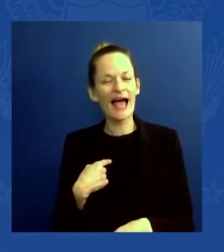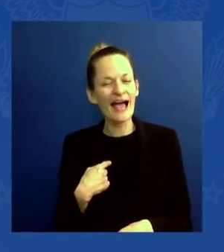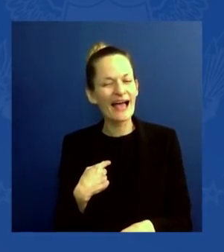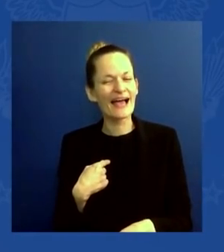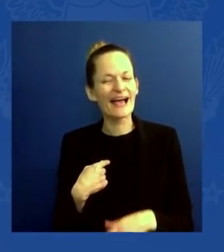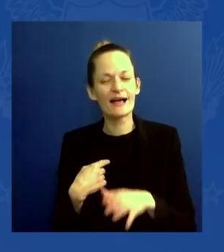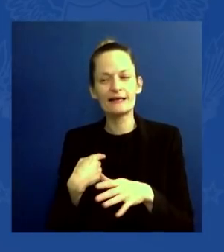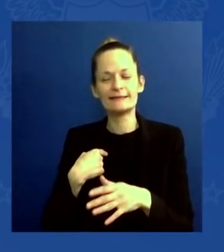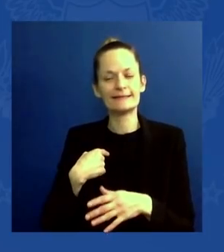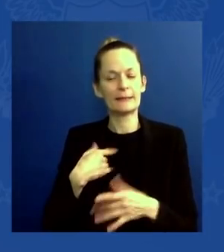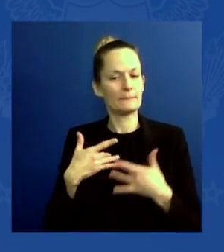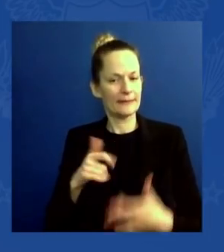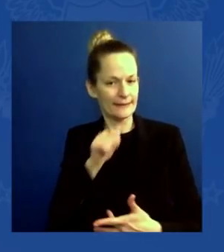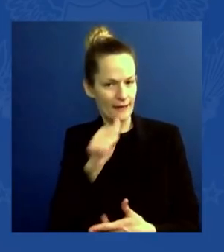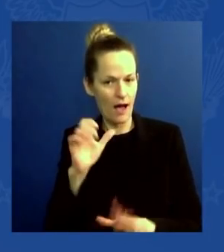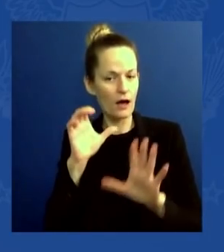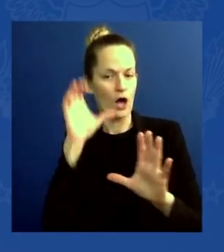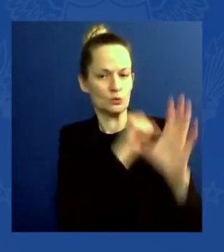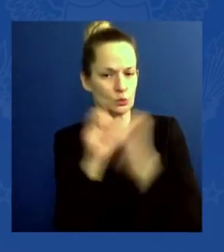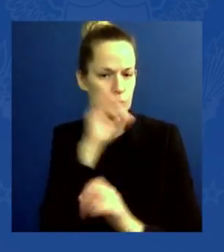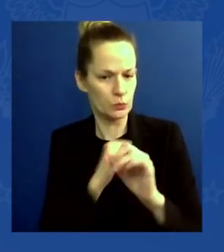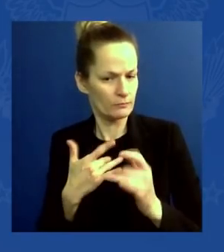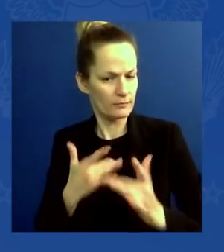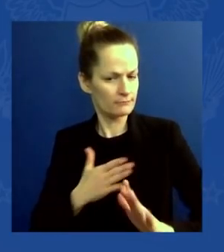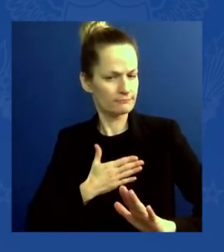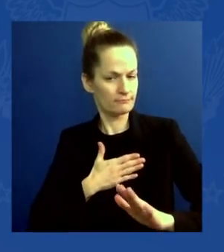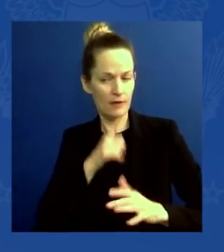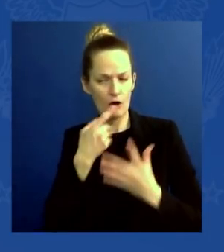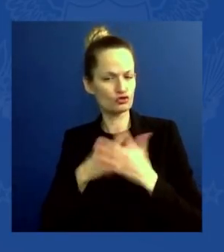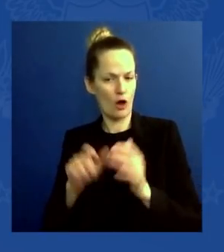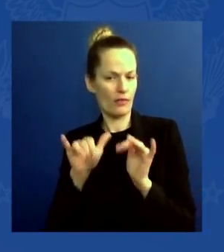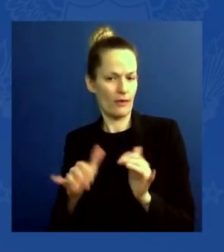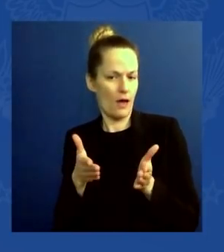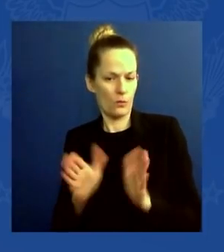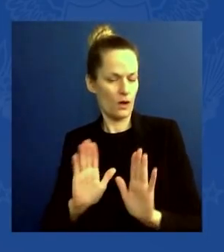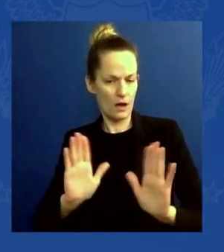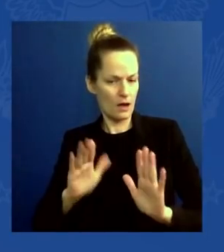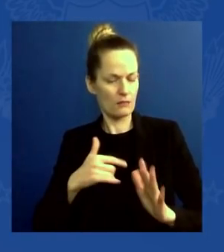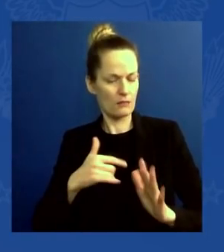we're going to see what happens in the Senate, and whether or not I need only Democratic votes,